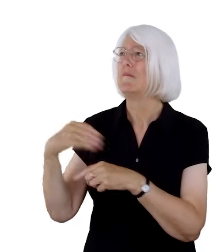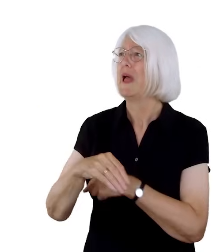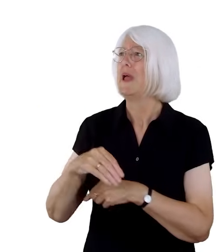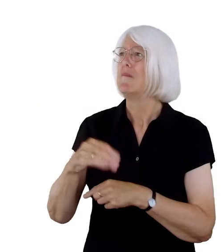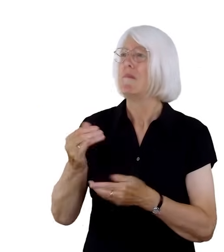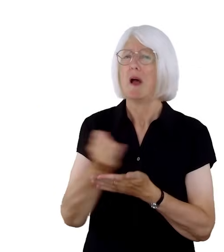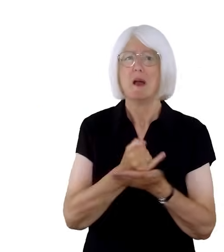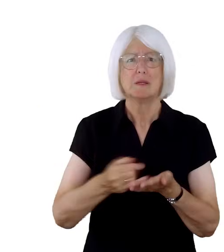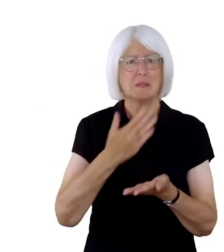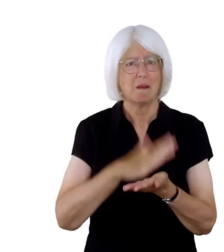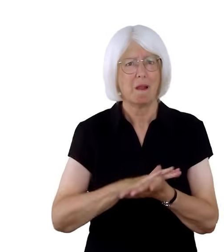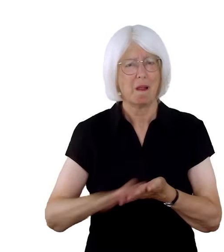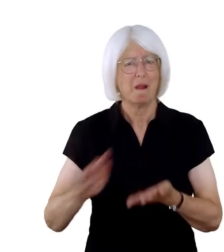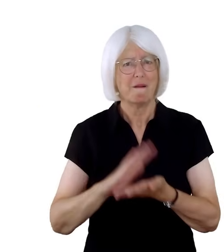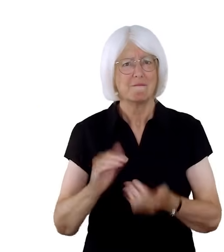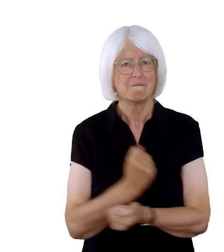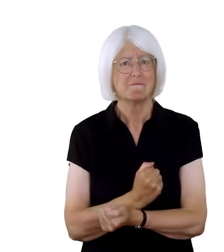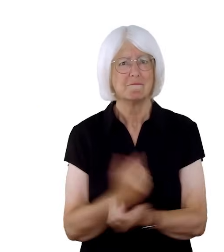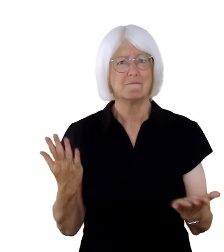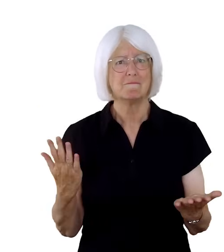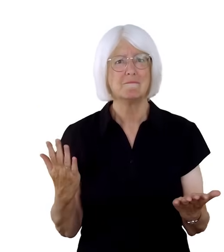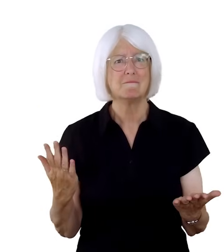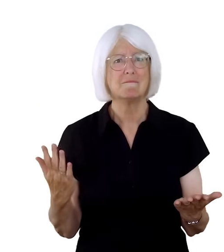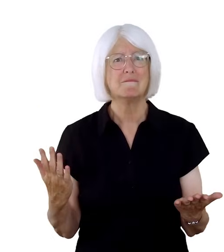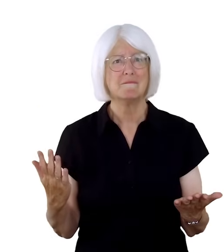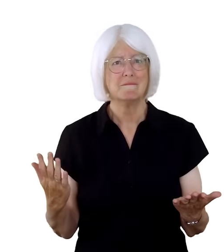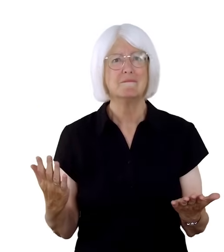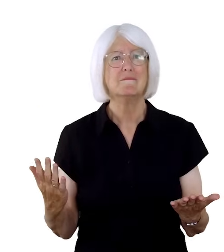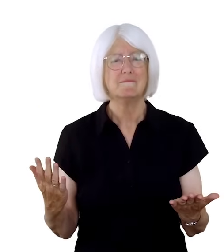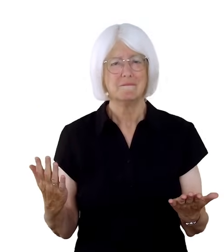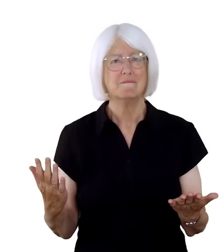His wounds have paid my ransom